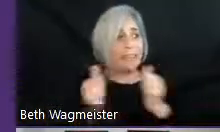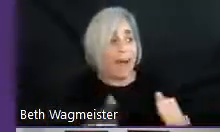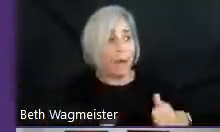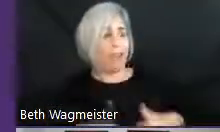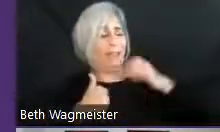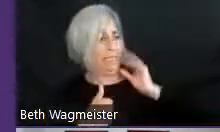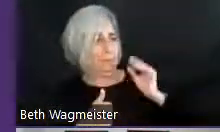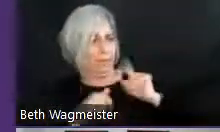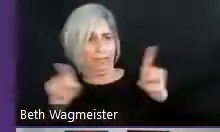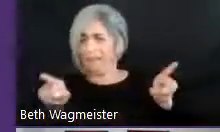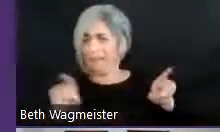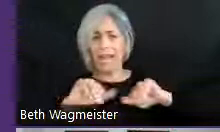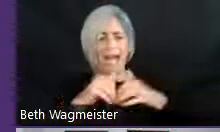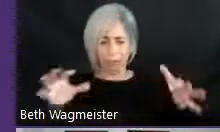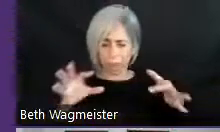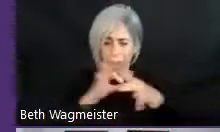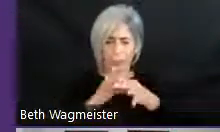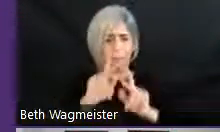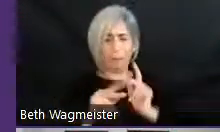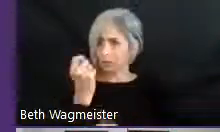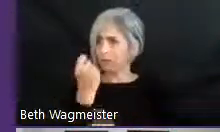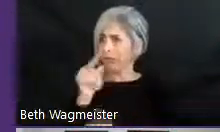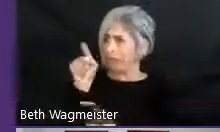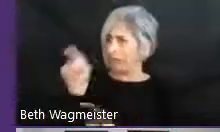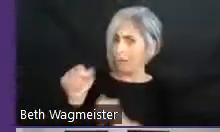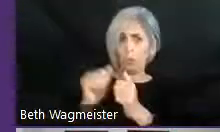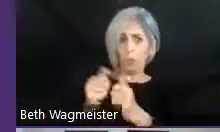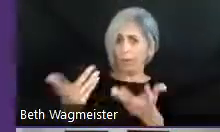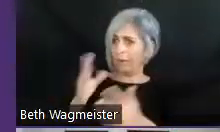bring people to understand those other people with the lived experiences?